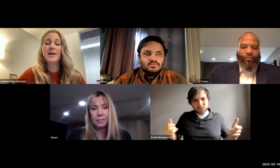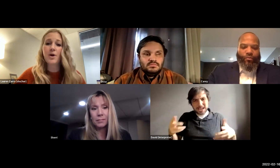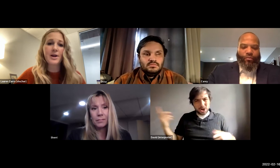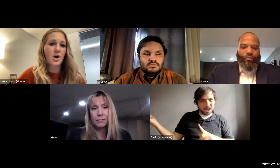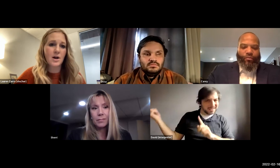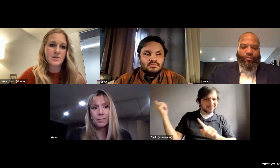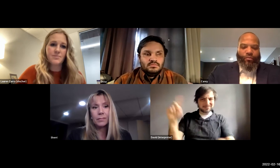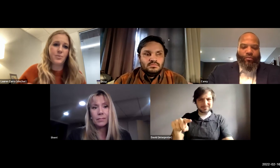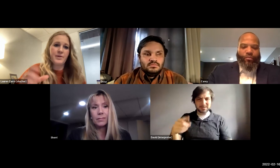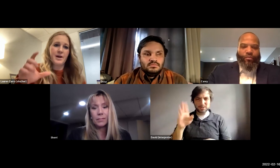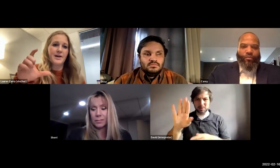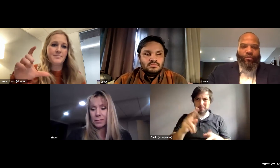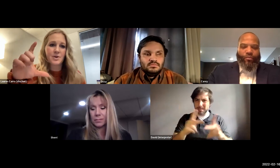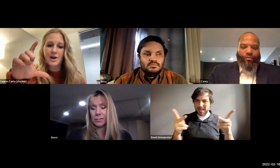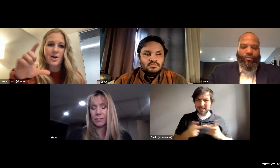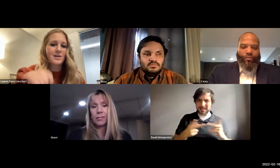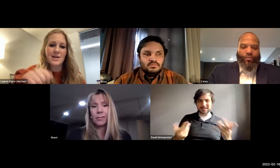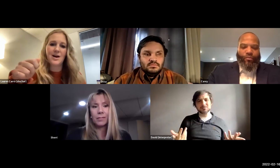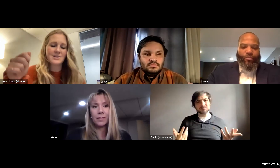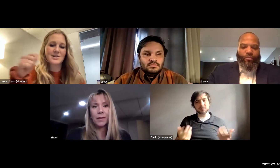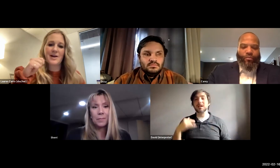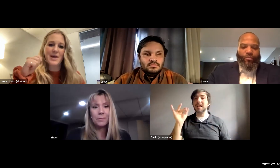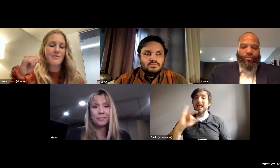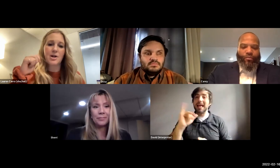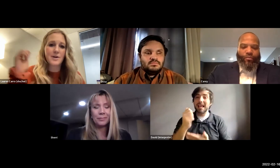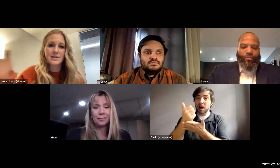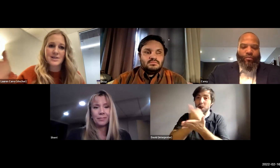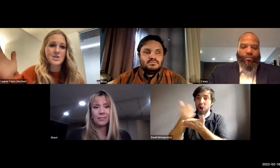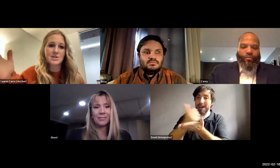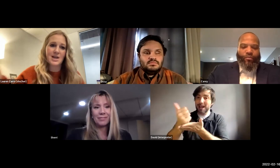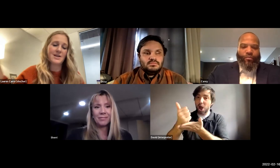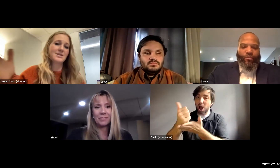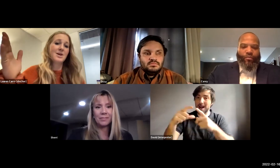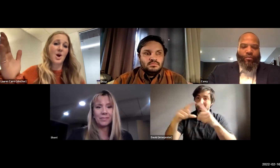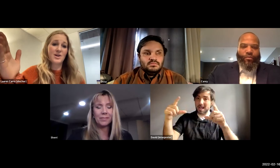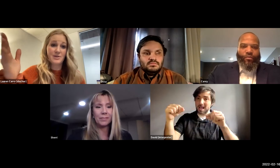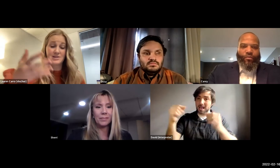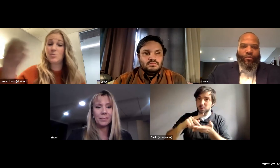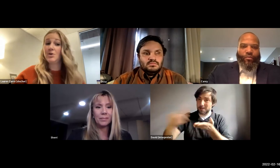like credit cards, the credit card kiosk that we have at all of our concession stands, can someone in